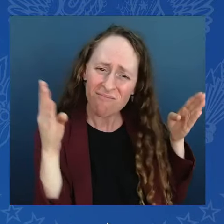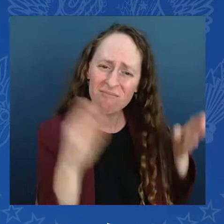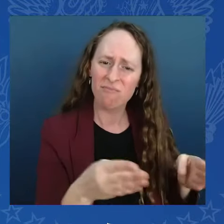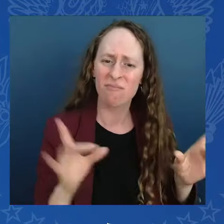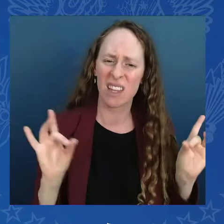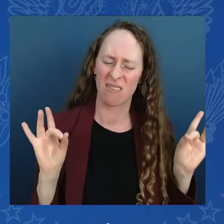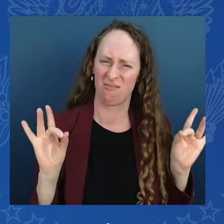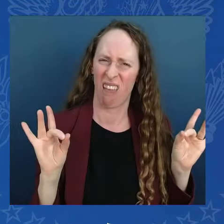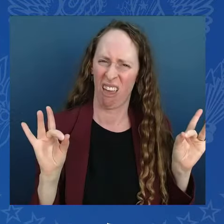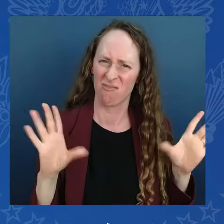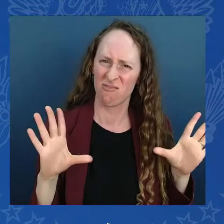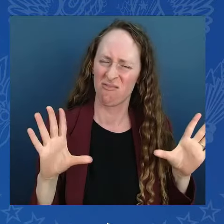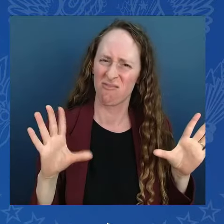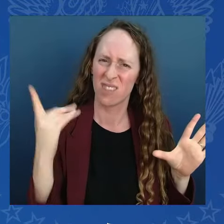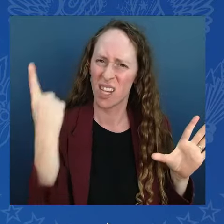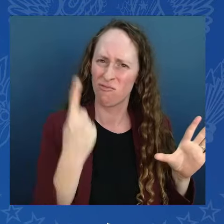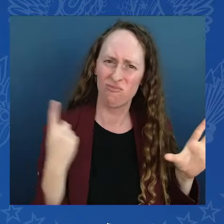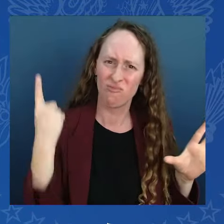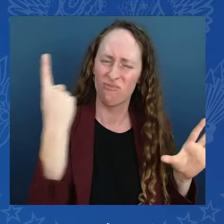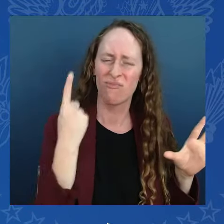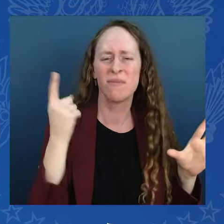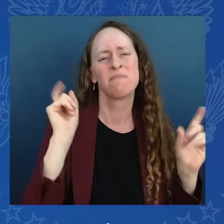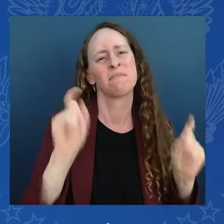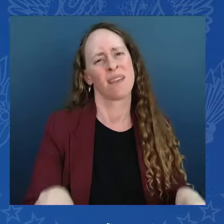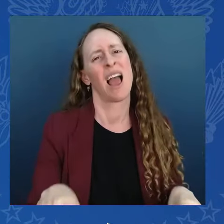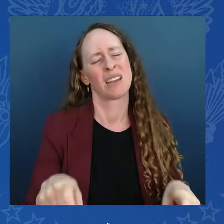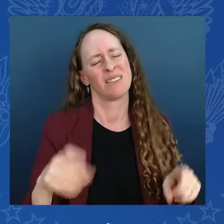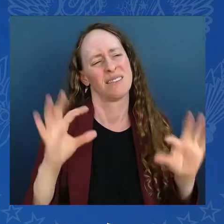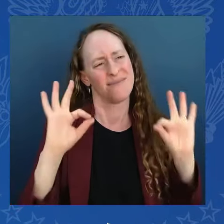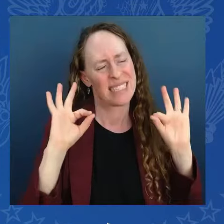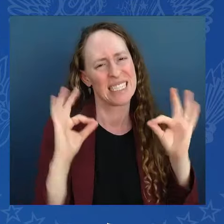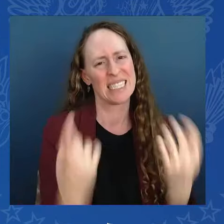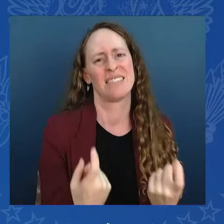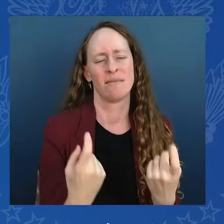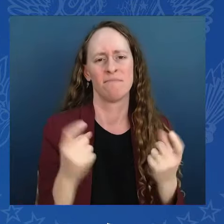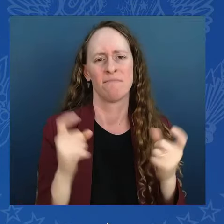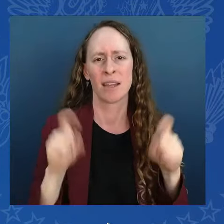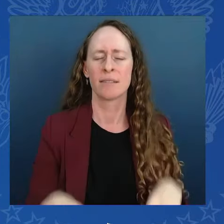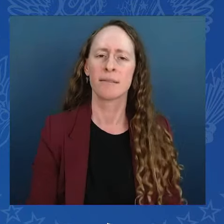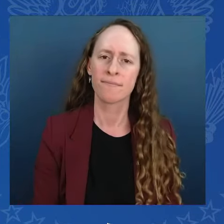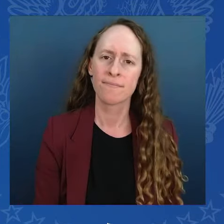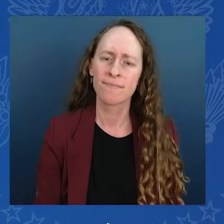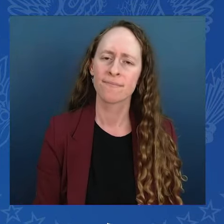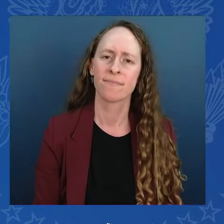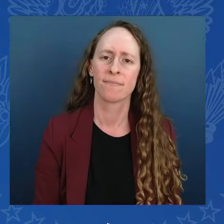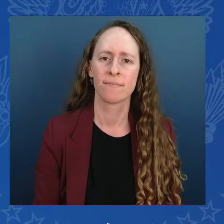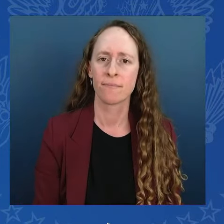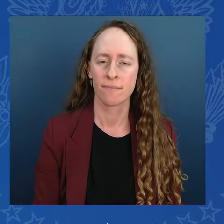and as part of my Cancer Moonshot